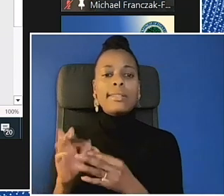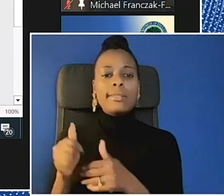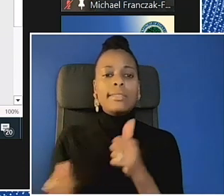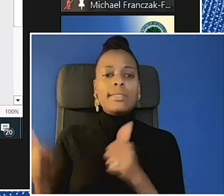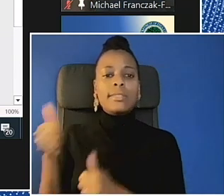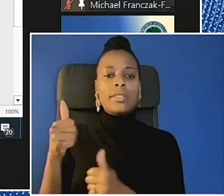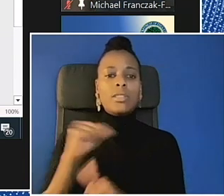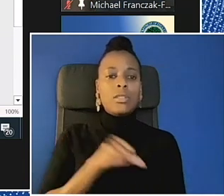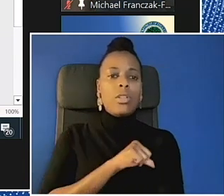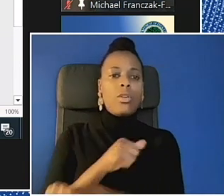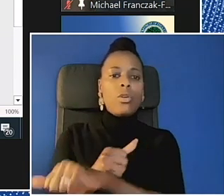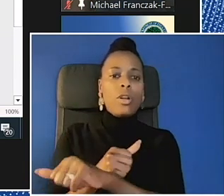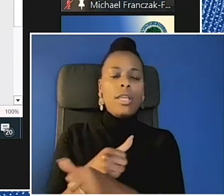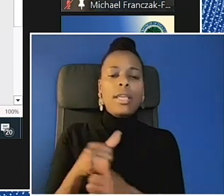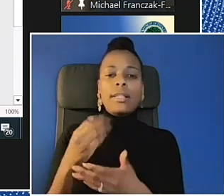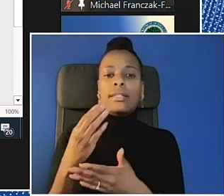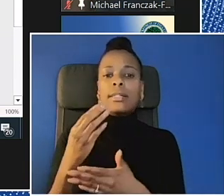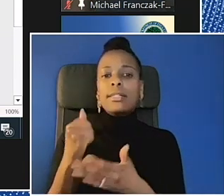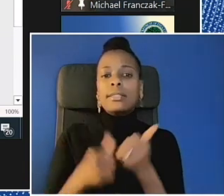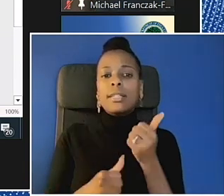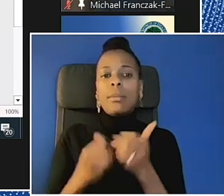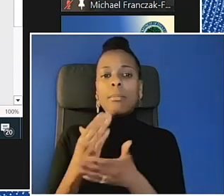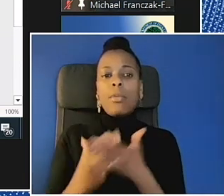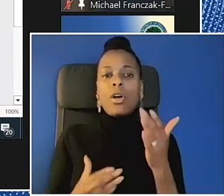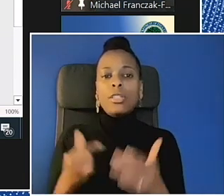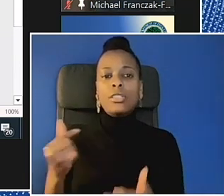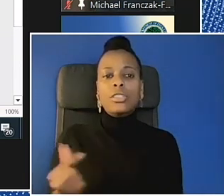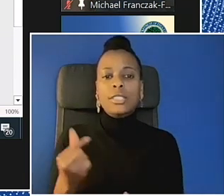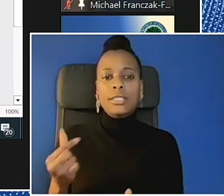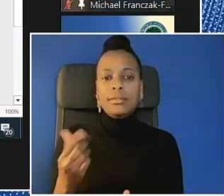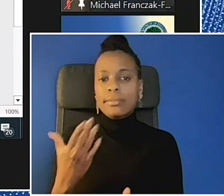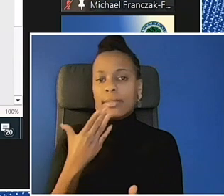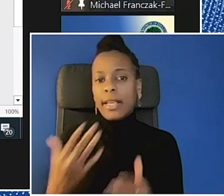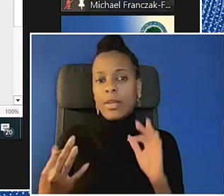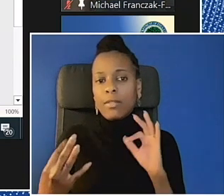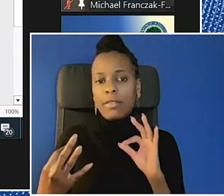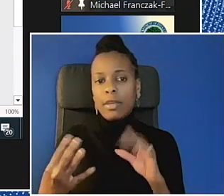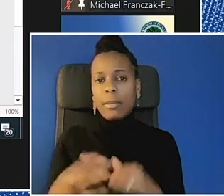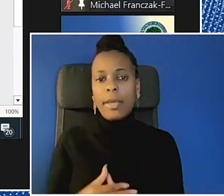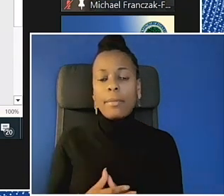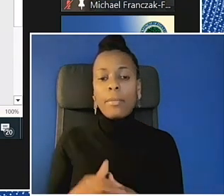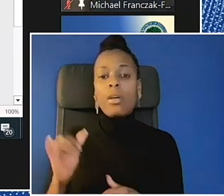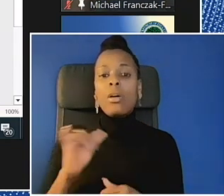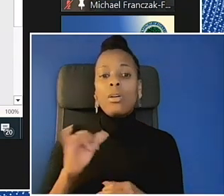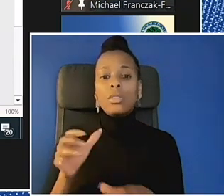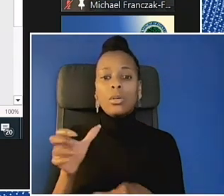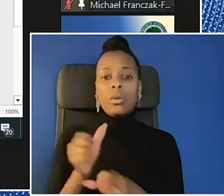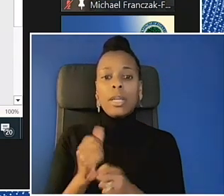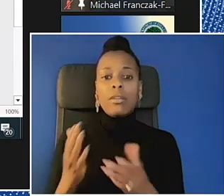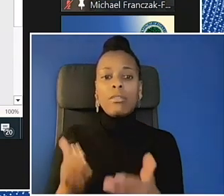The Department thanks the Committee for this feedback. We also received recommendations to remove the Secretary's